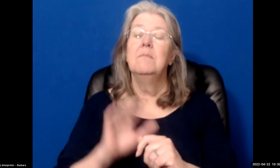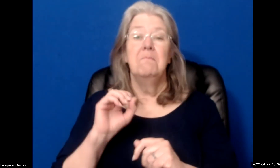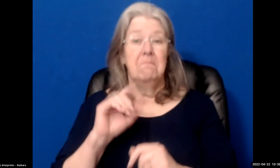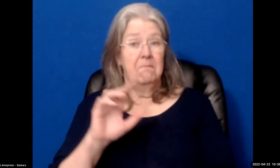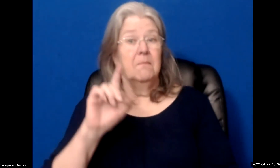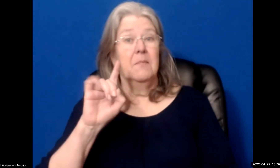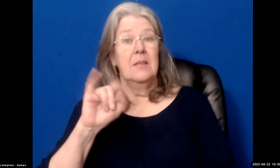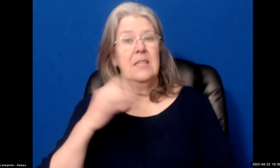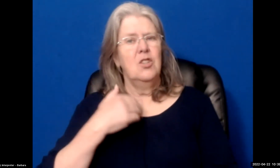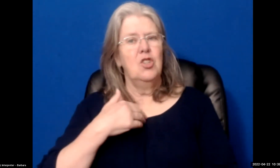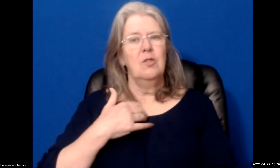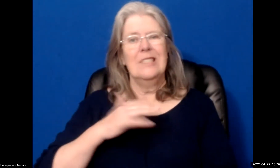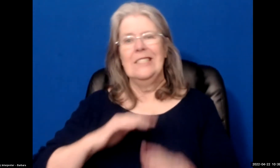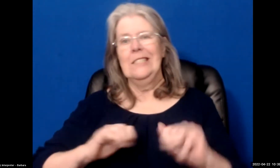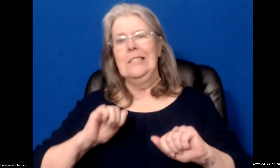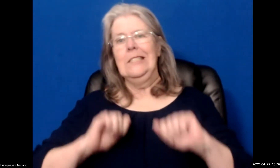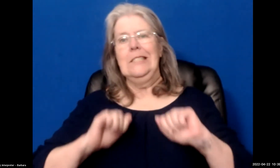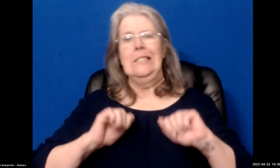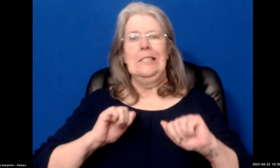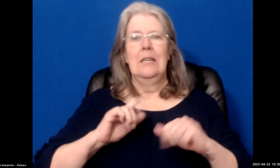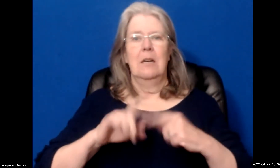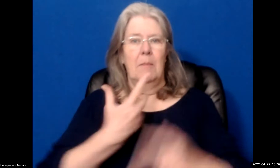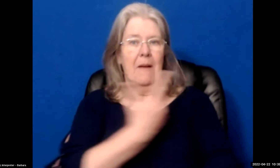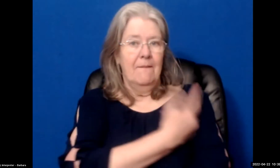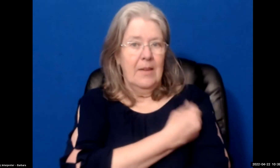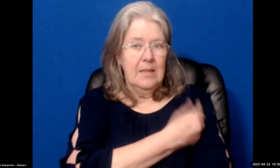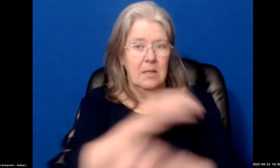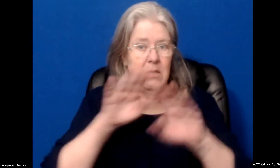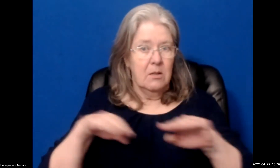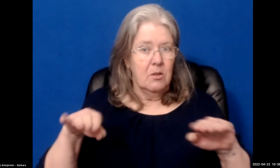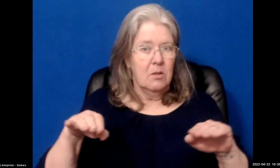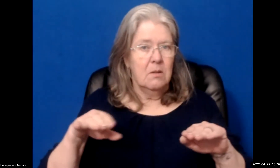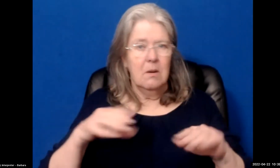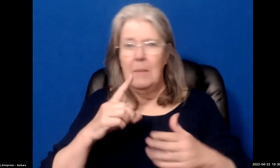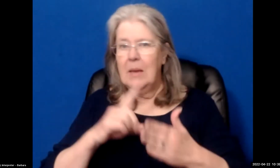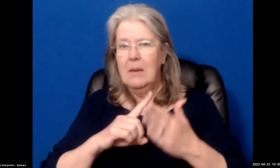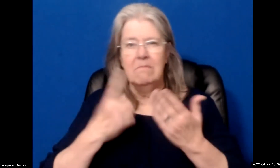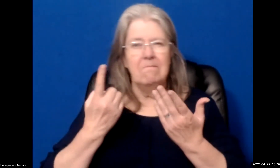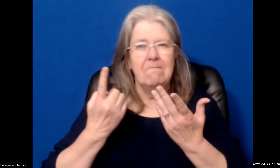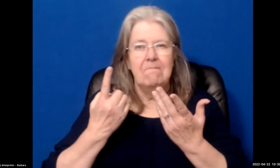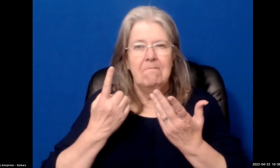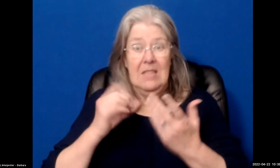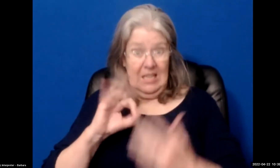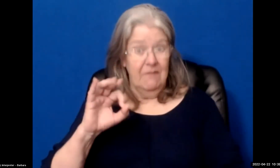have any hesitancy about them being vaccinated and, if so, I mean what did you do to to relieve